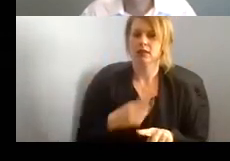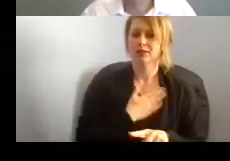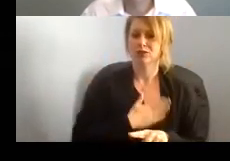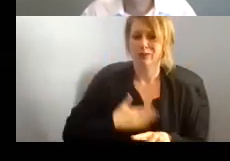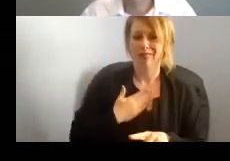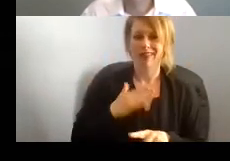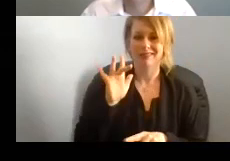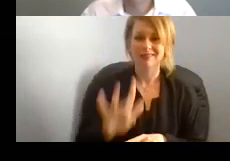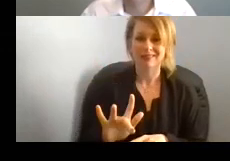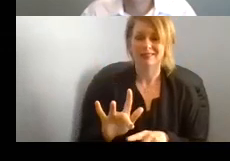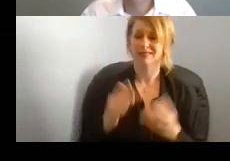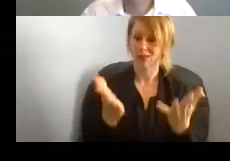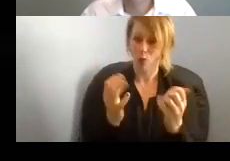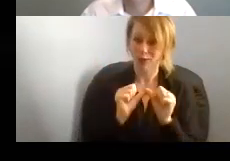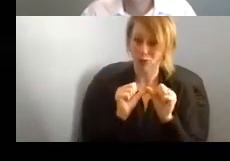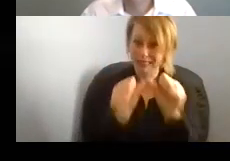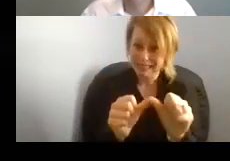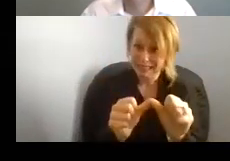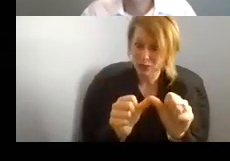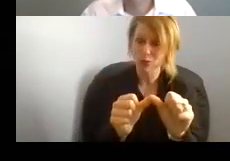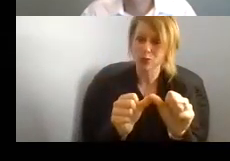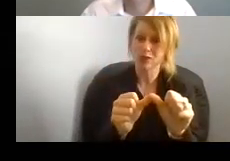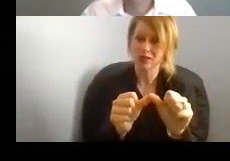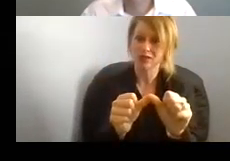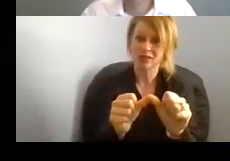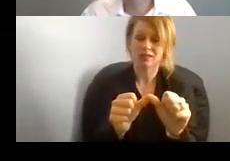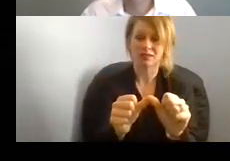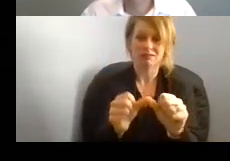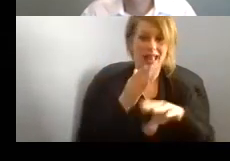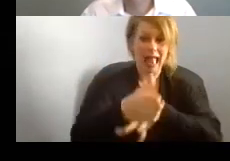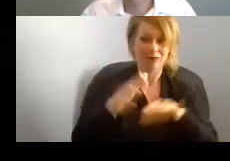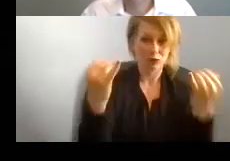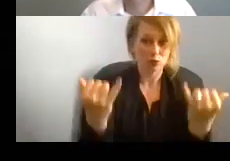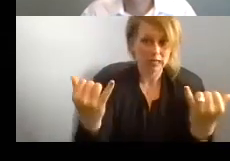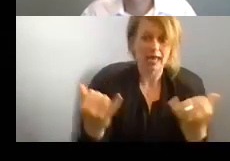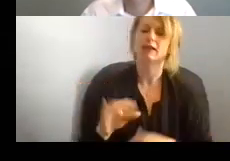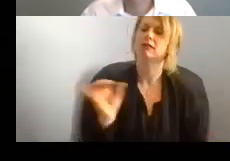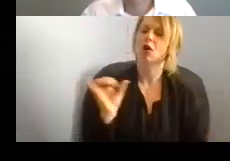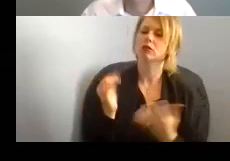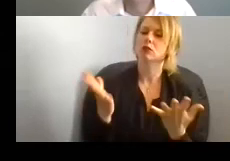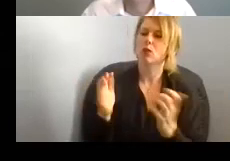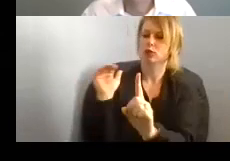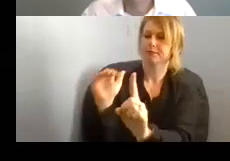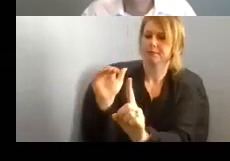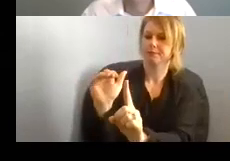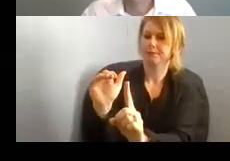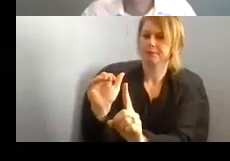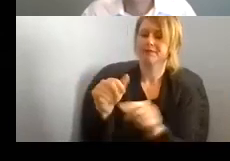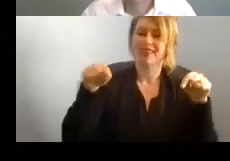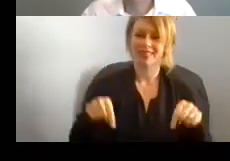continue these community and practice webinars beyond today. I would also like to remind you that this webinar was recorded, and once